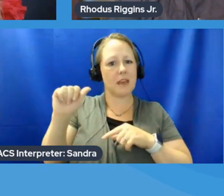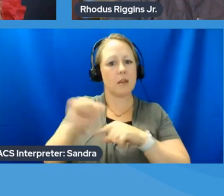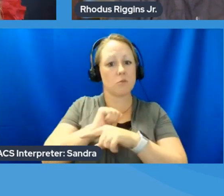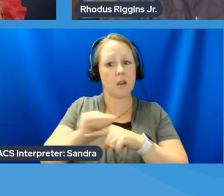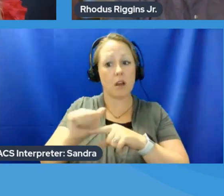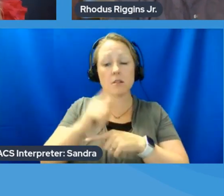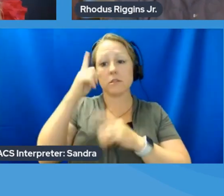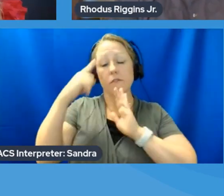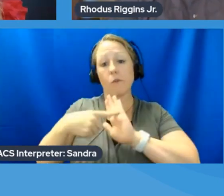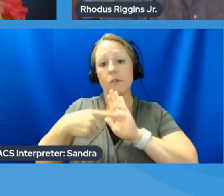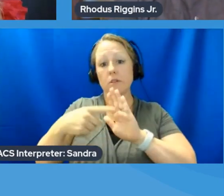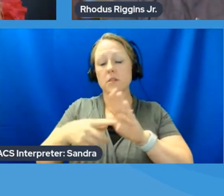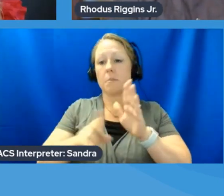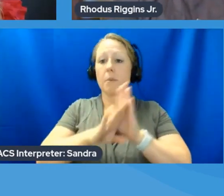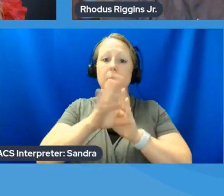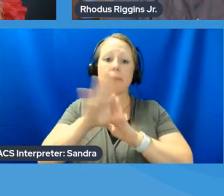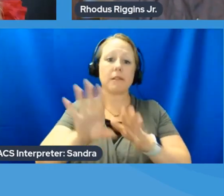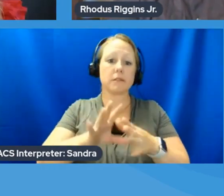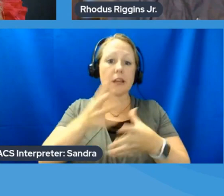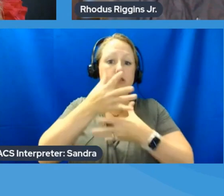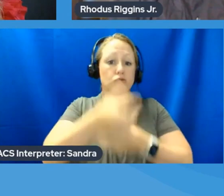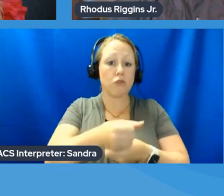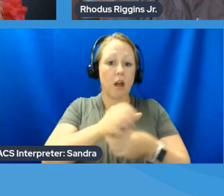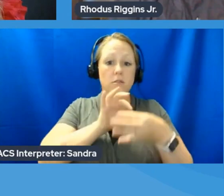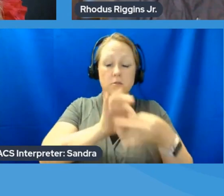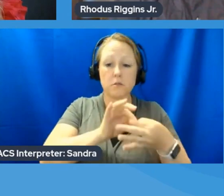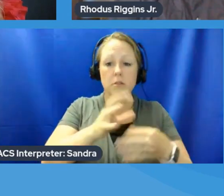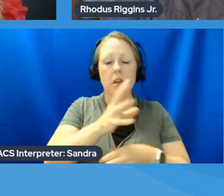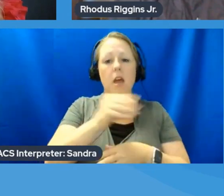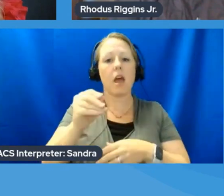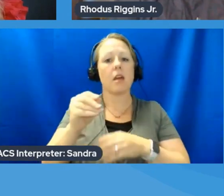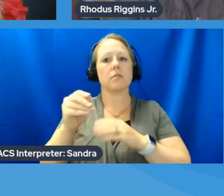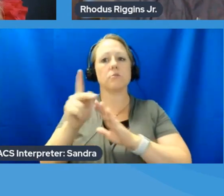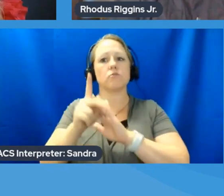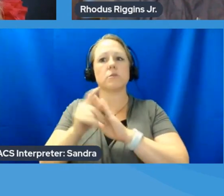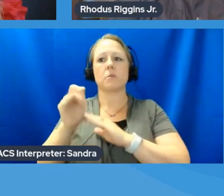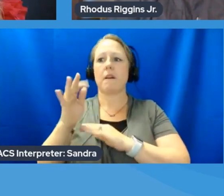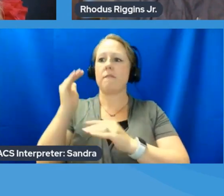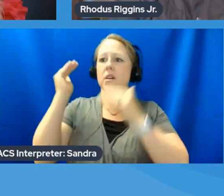considerations for adult learning principles, those are still very much intact.